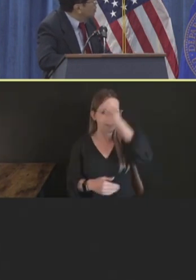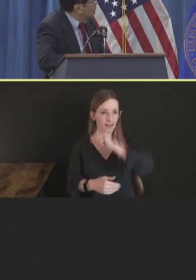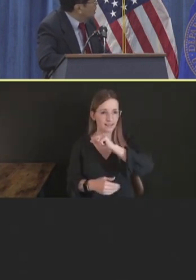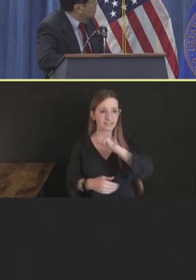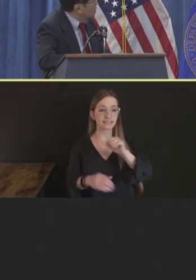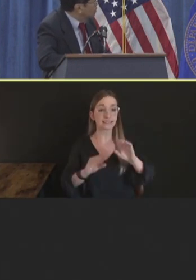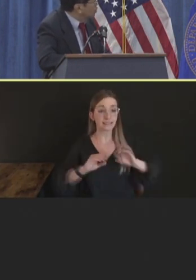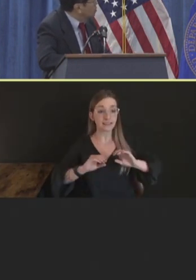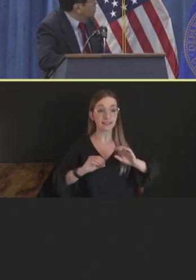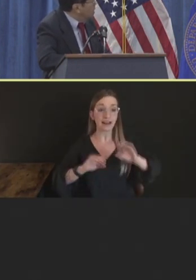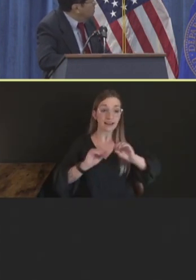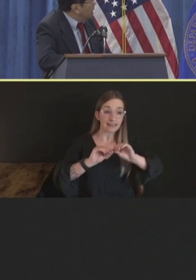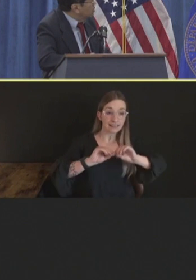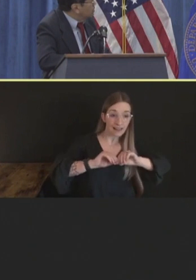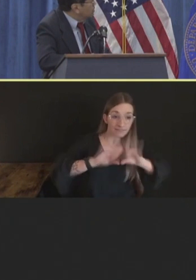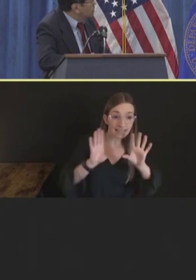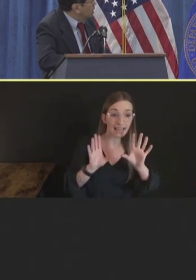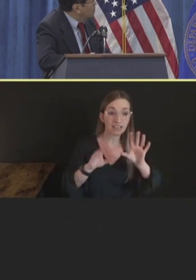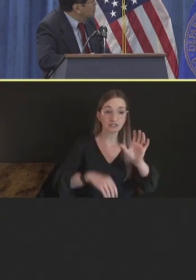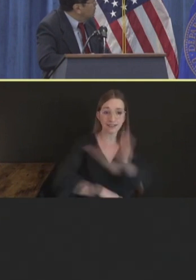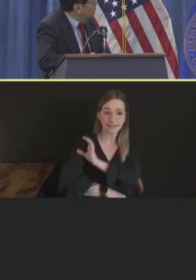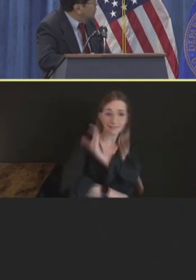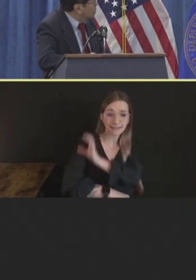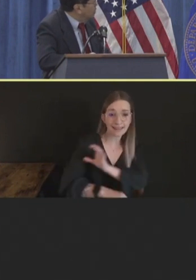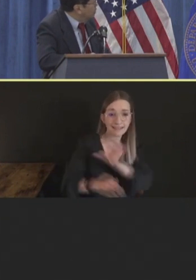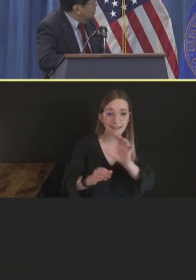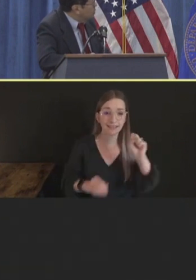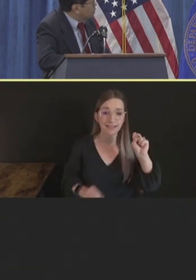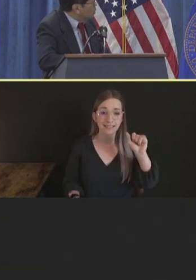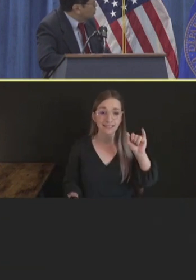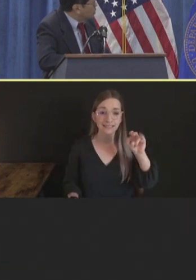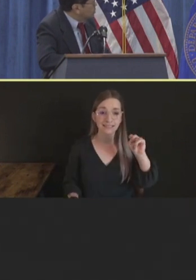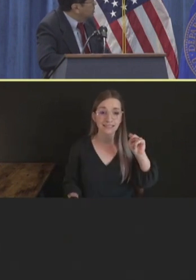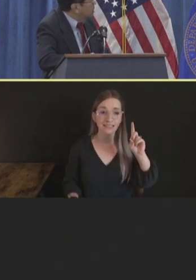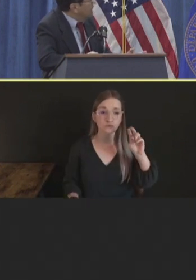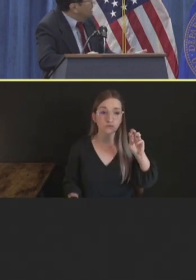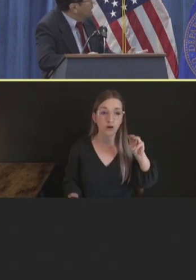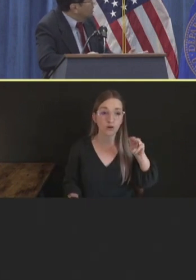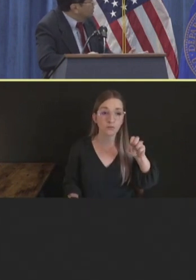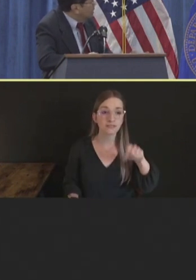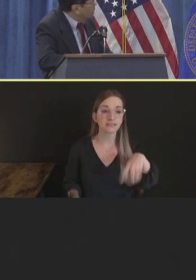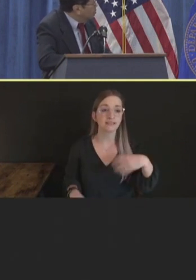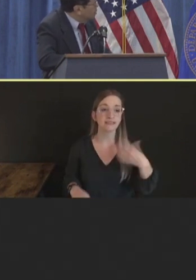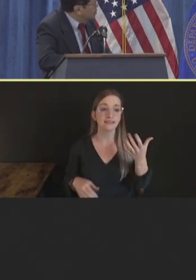syndromes might exist via clinical assessment.